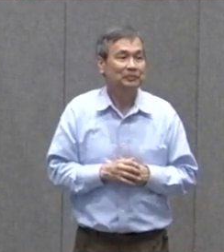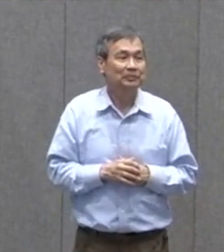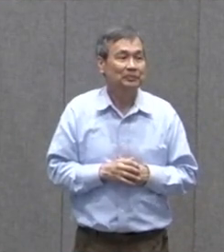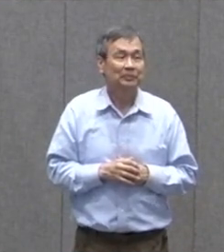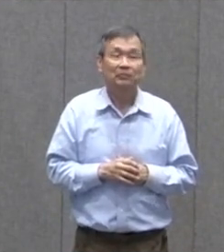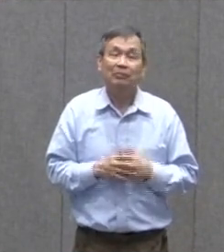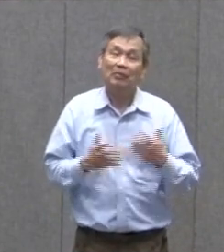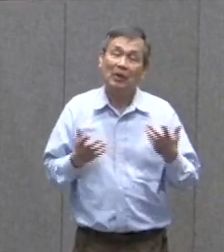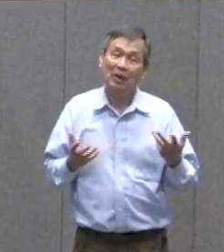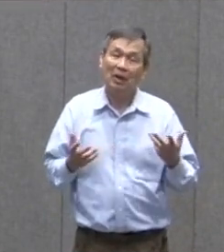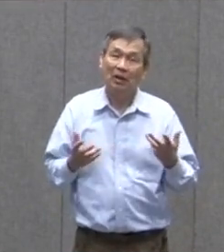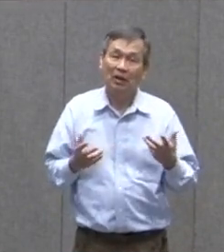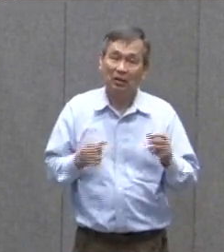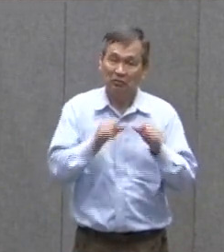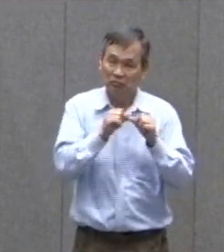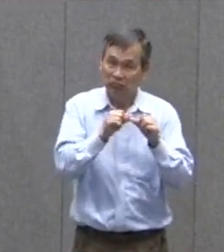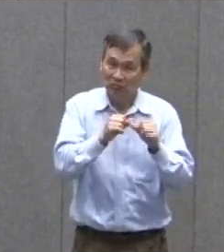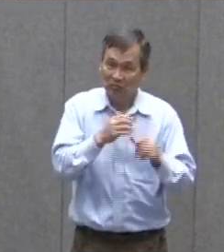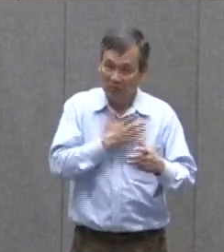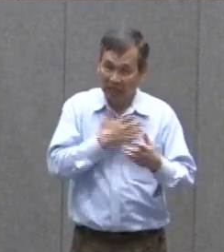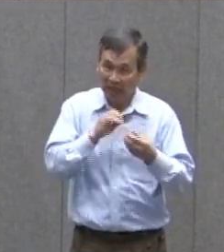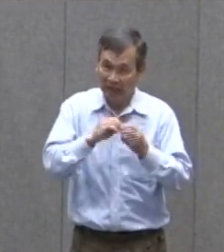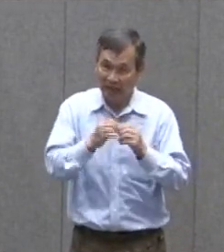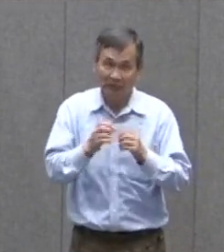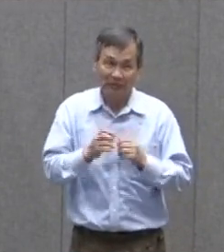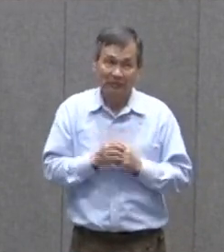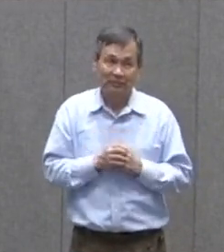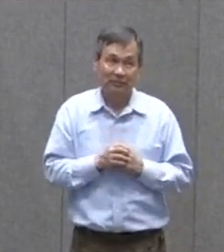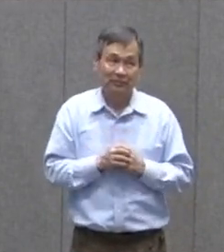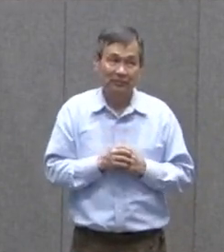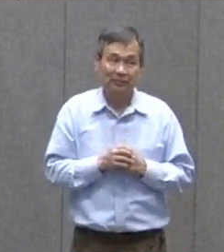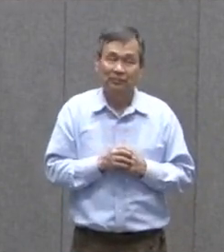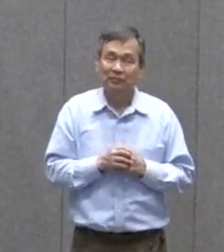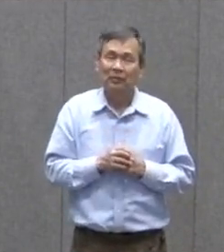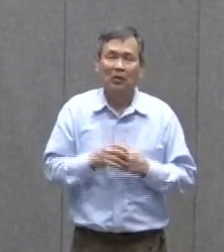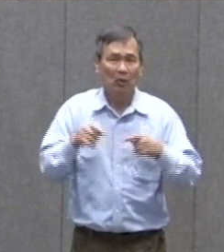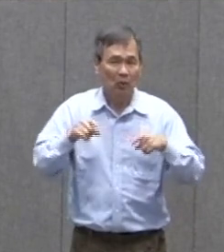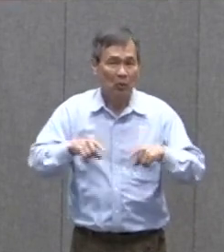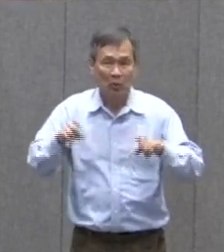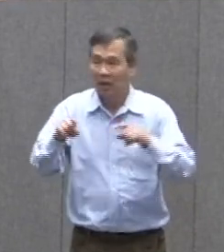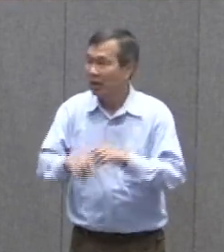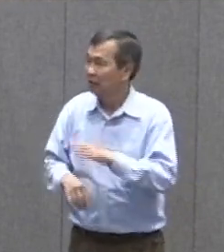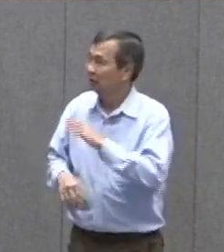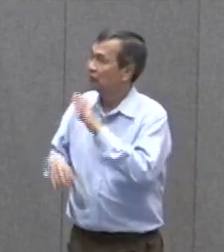I'm gonna keep putting my numbers up for you. And so, while I'm doing this what I'd like for you to do